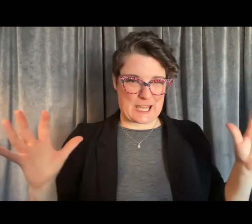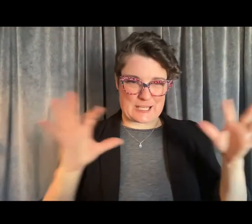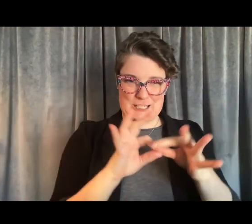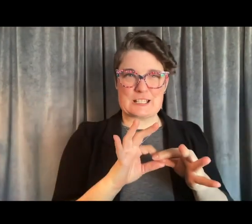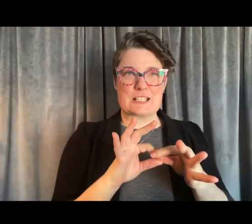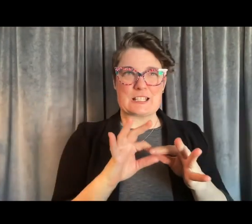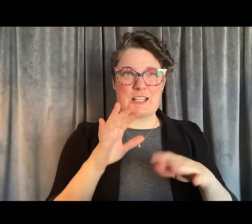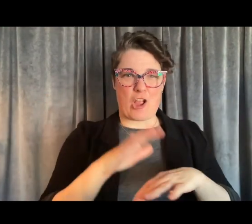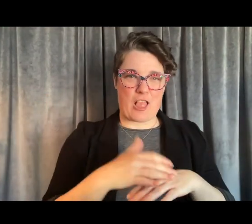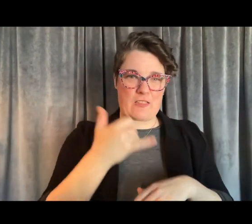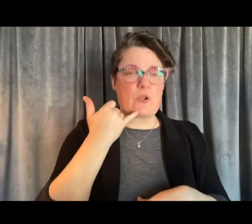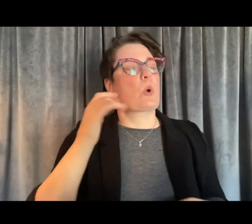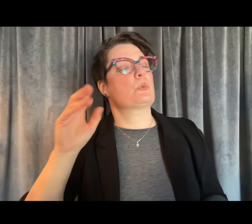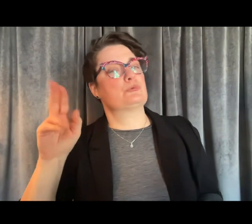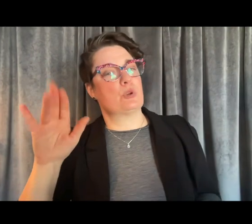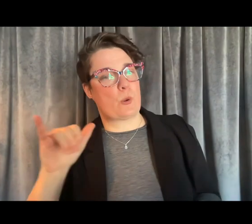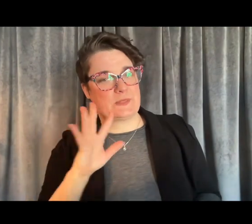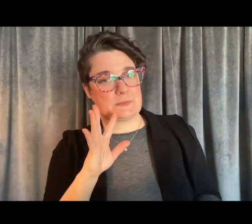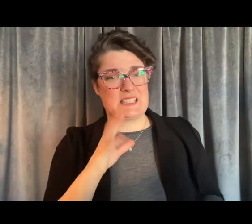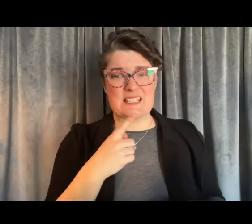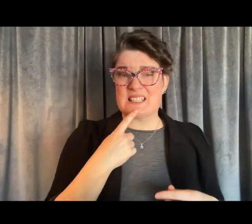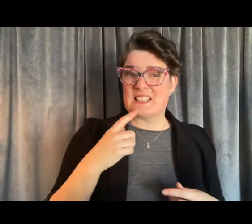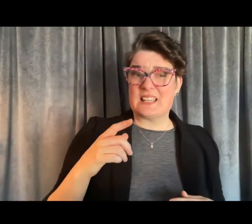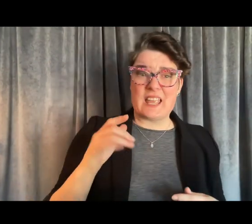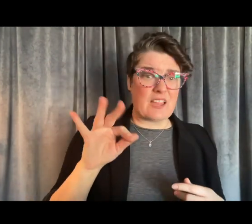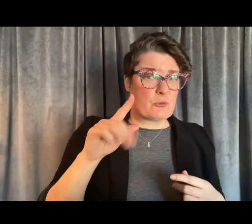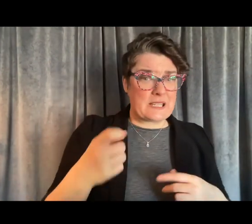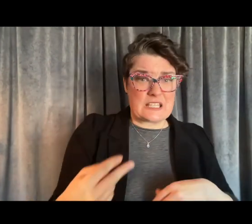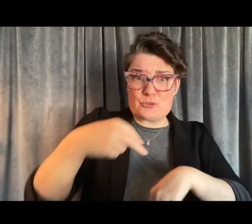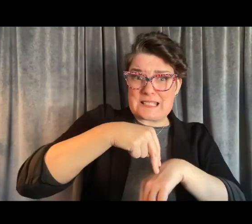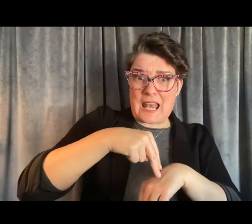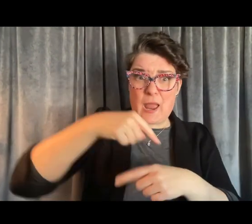You were like, I mean if we need to stand up and turn in a circle and then say